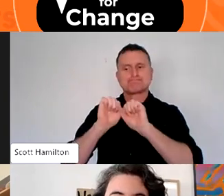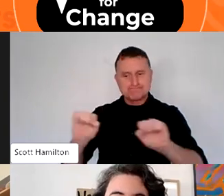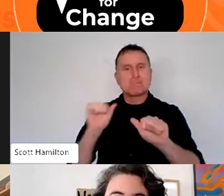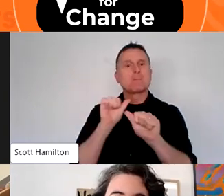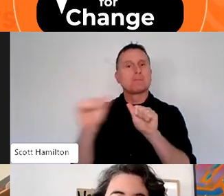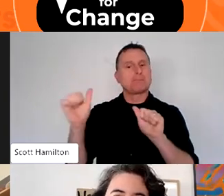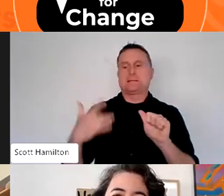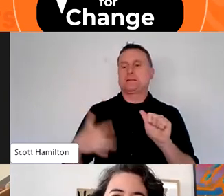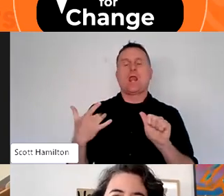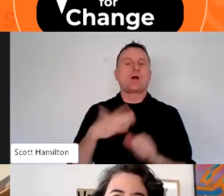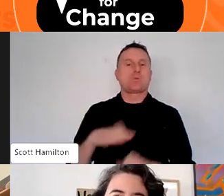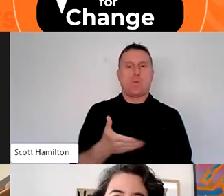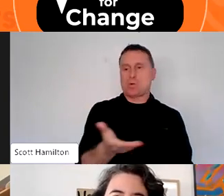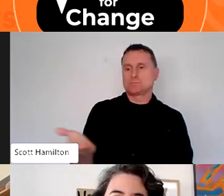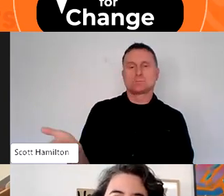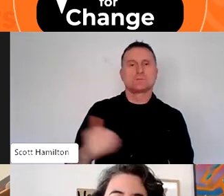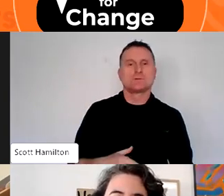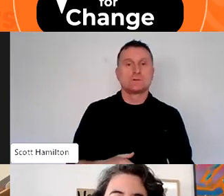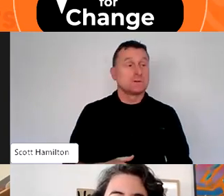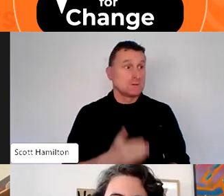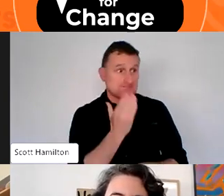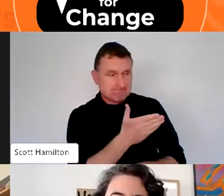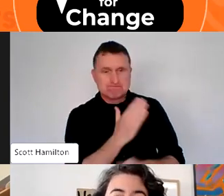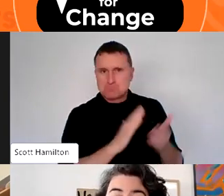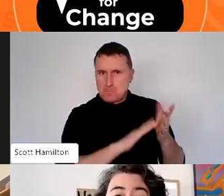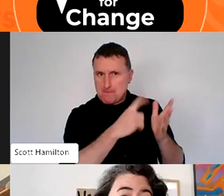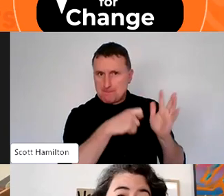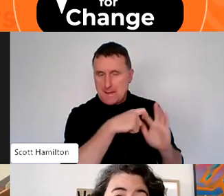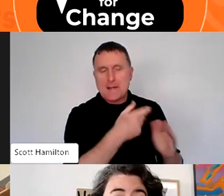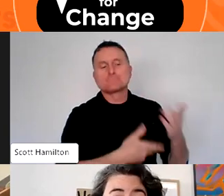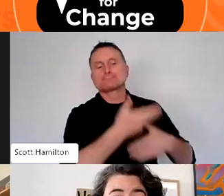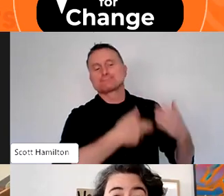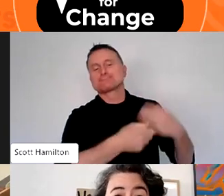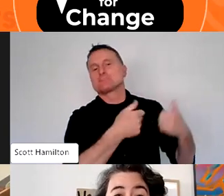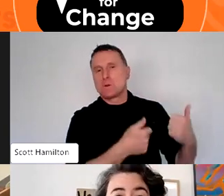building on what Mark just shared, that's really what it is all about,